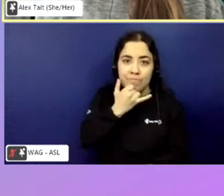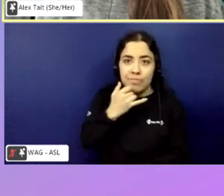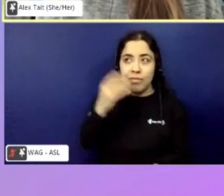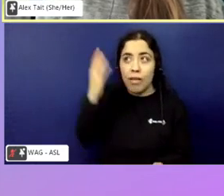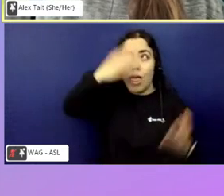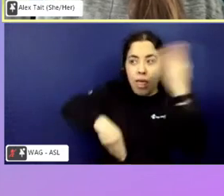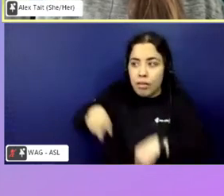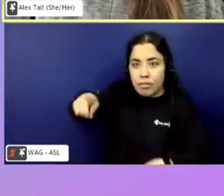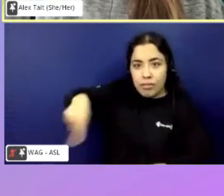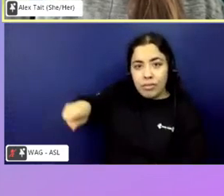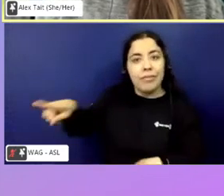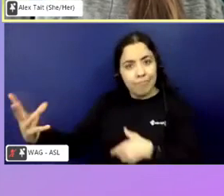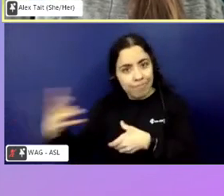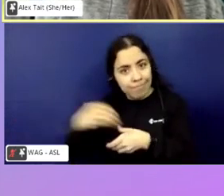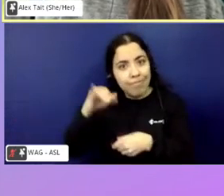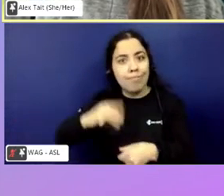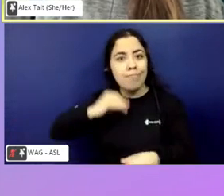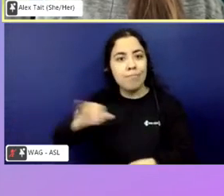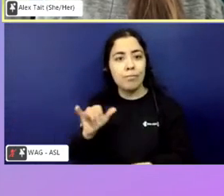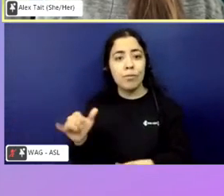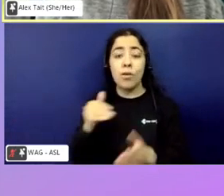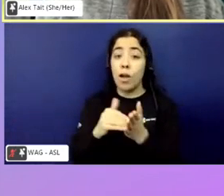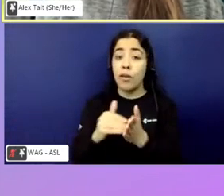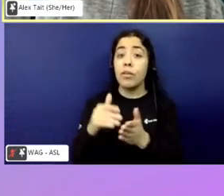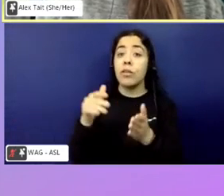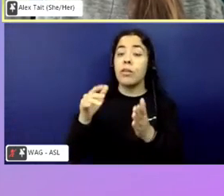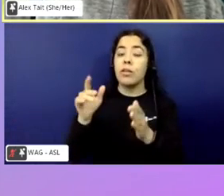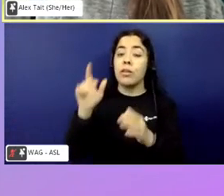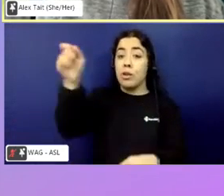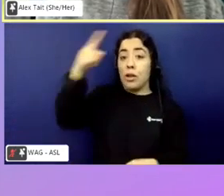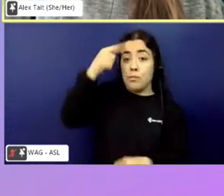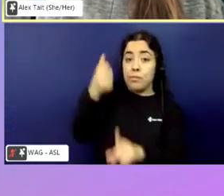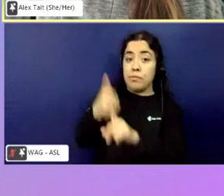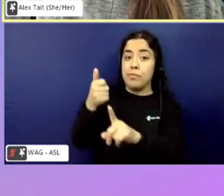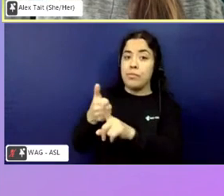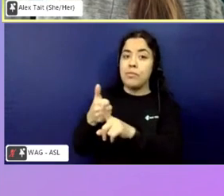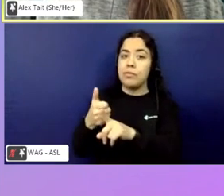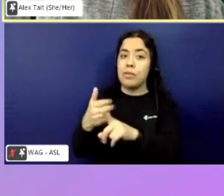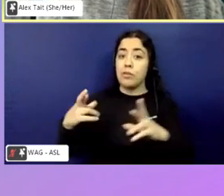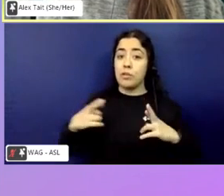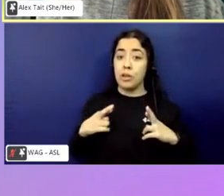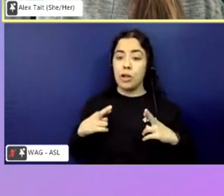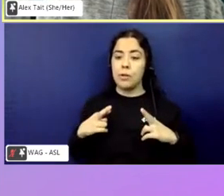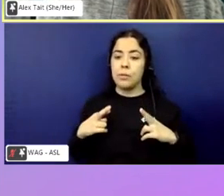otherwise be overlooking. From ageism in the workforce